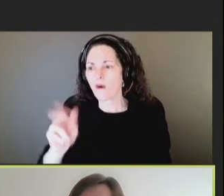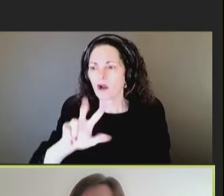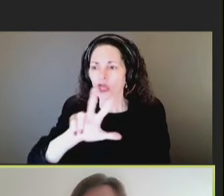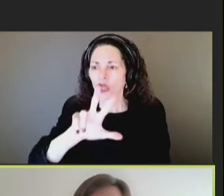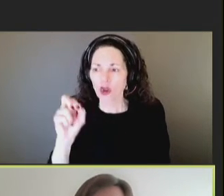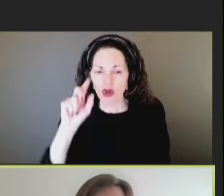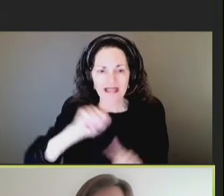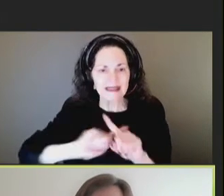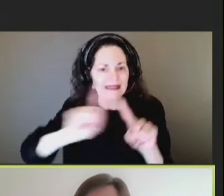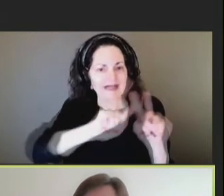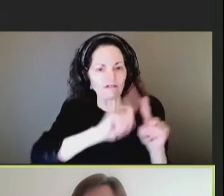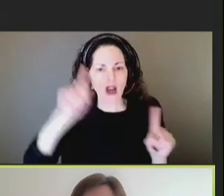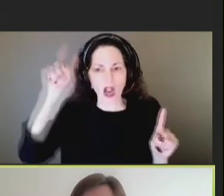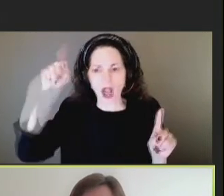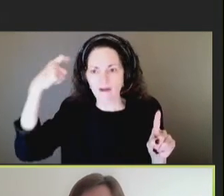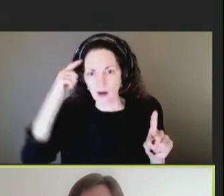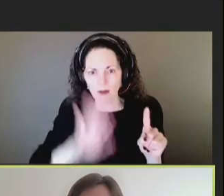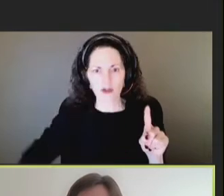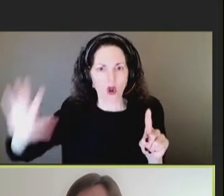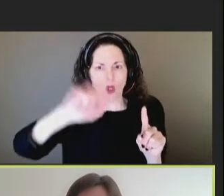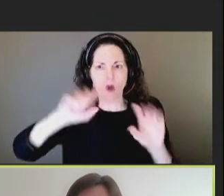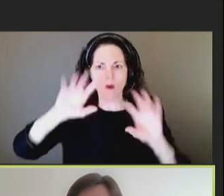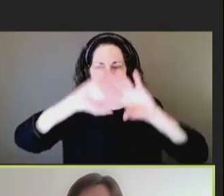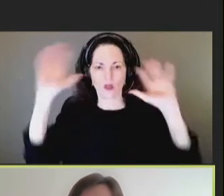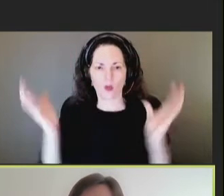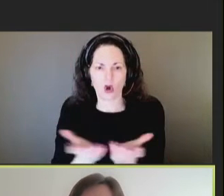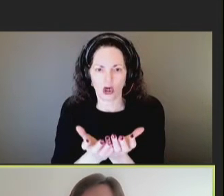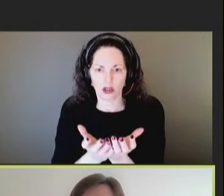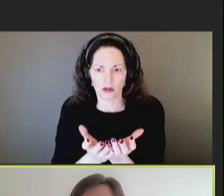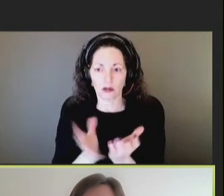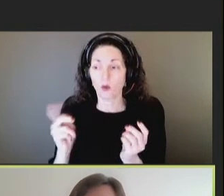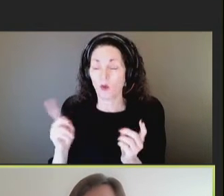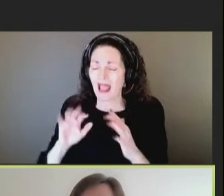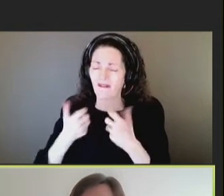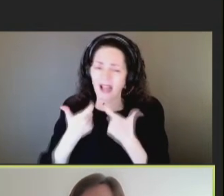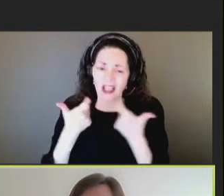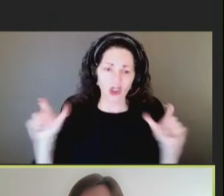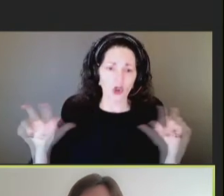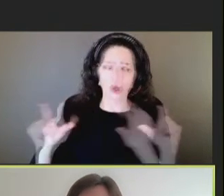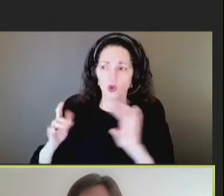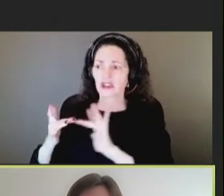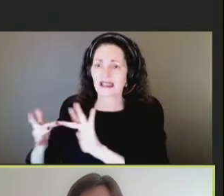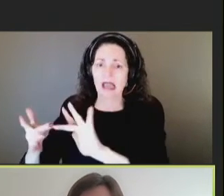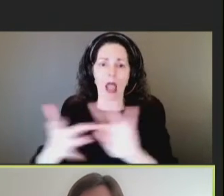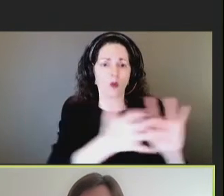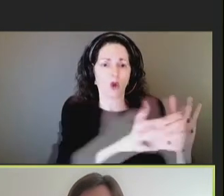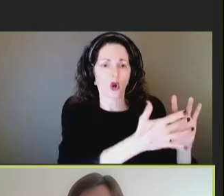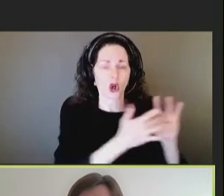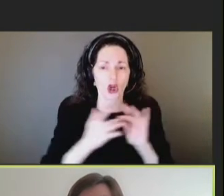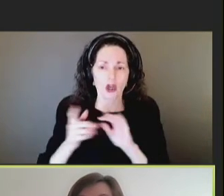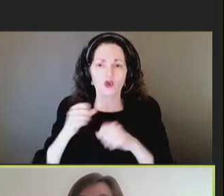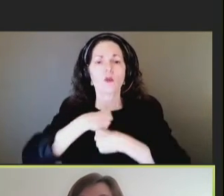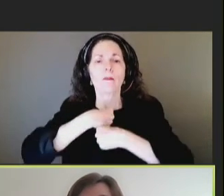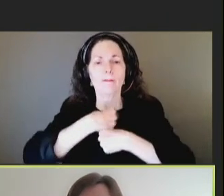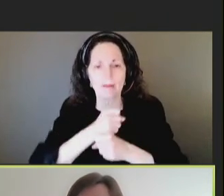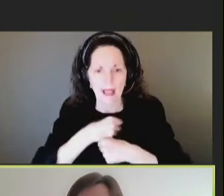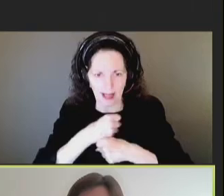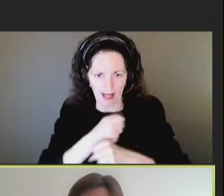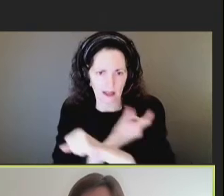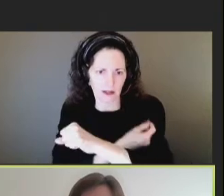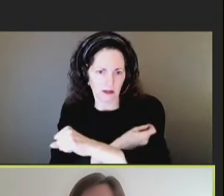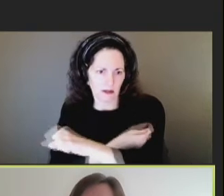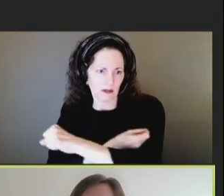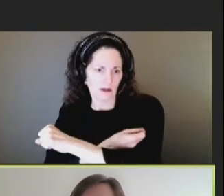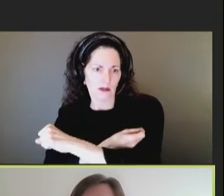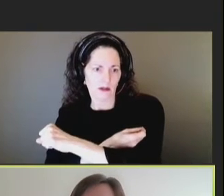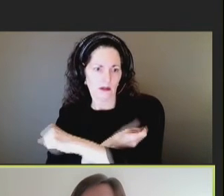an extensive manufacturing network. Both our primary manufacturer – manufacturing sites on